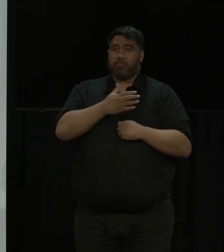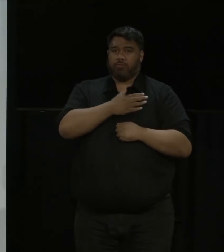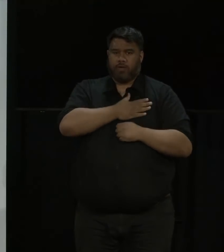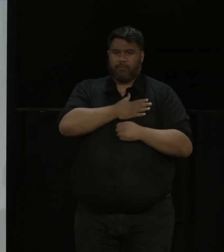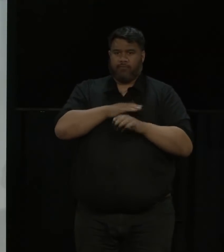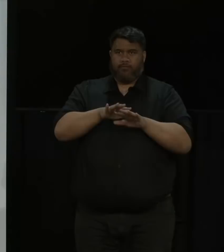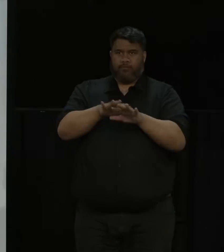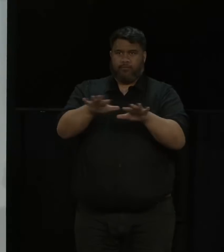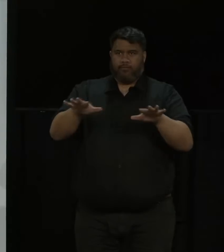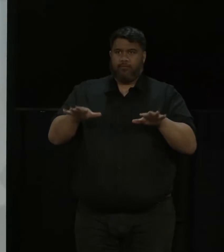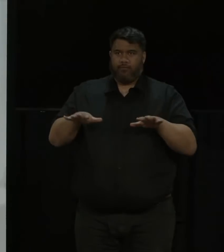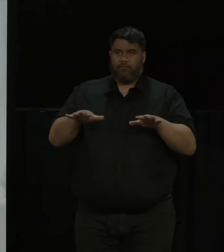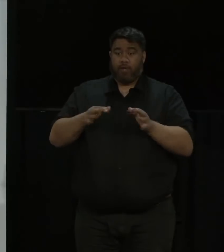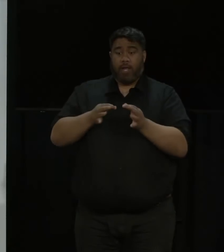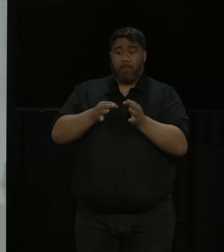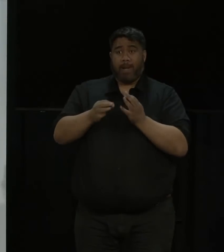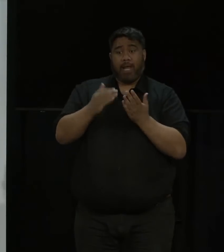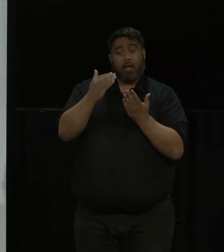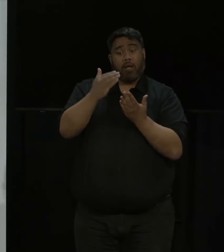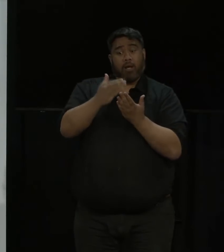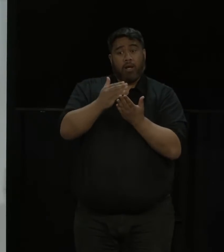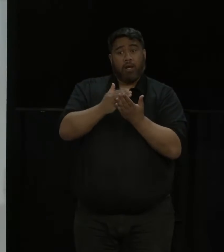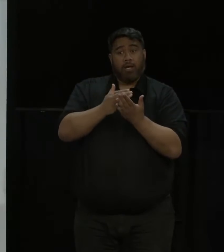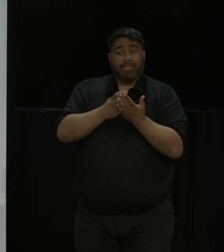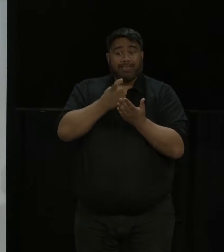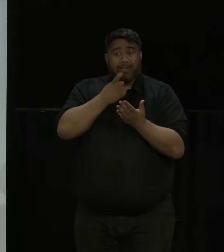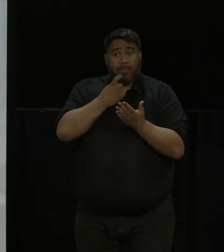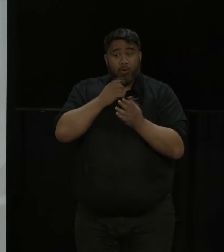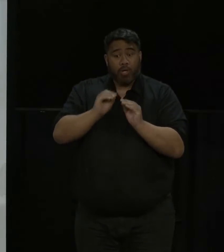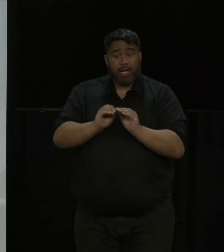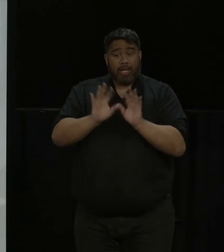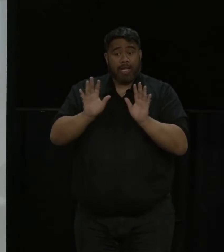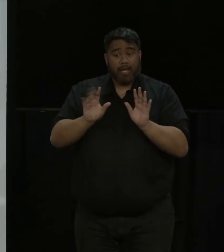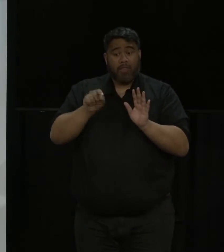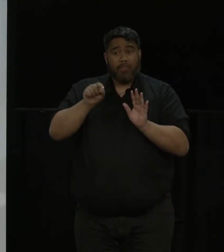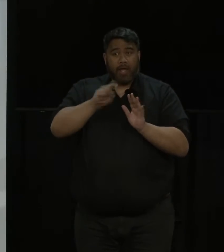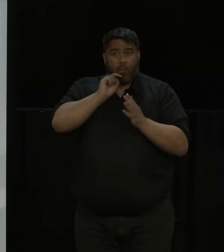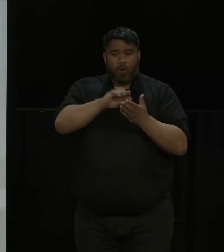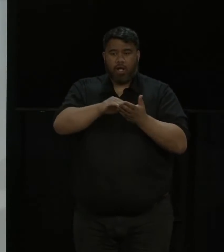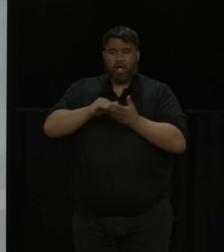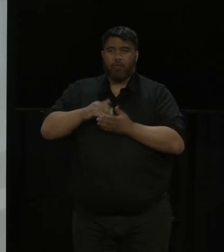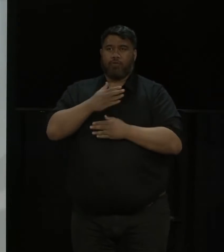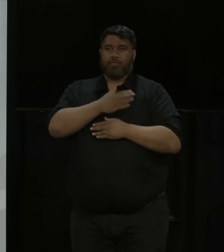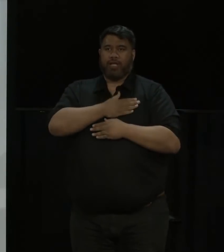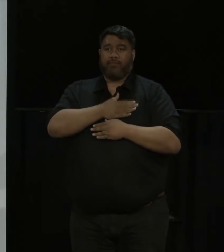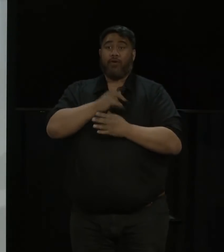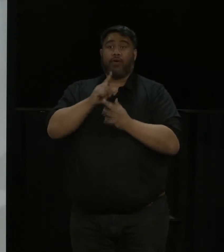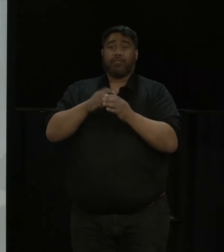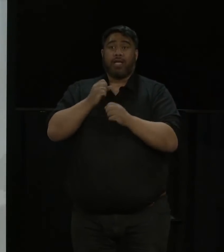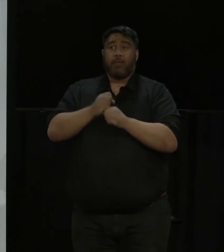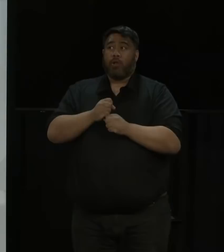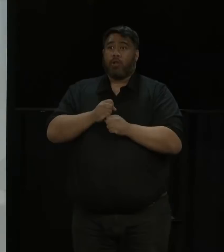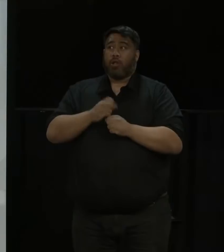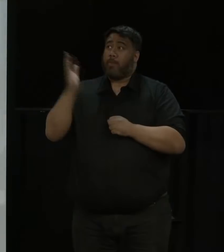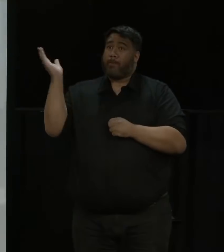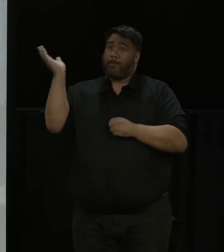public health protocols to be followed and it is clear that